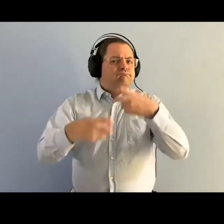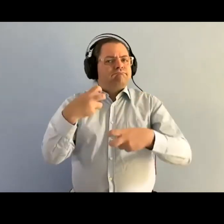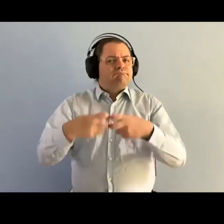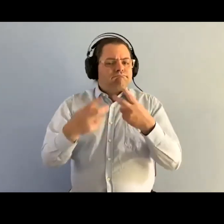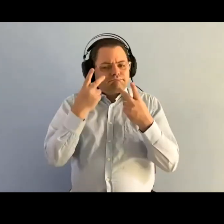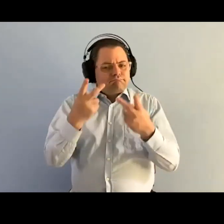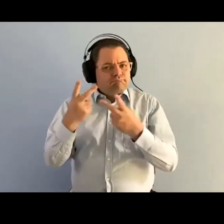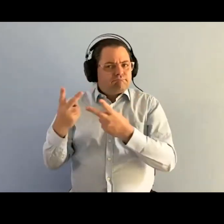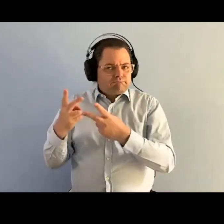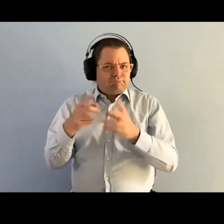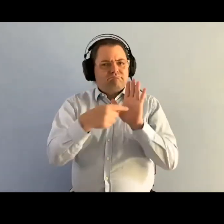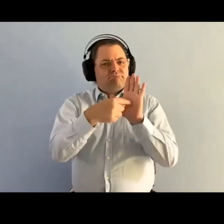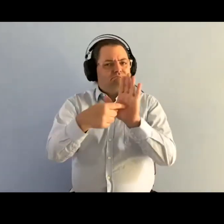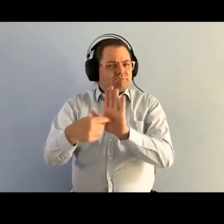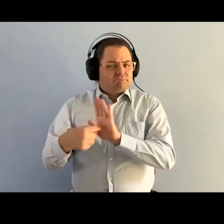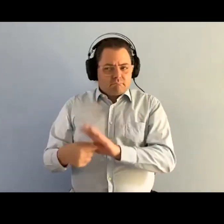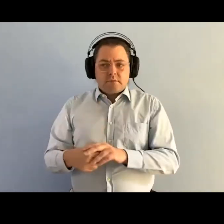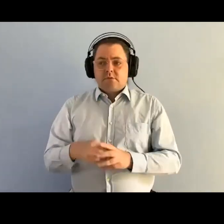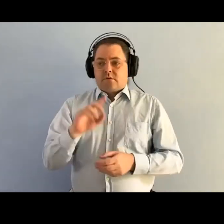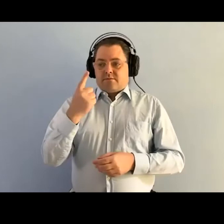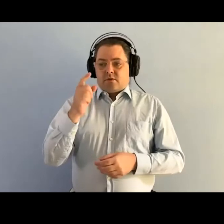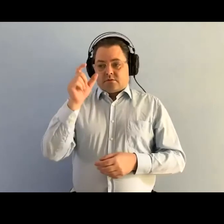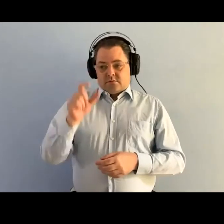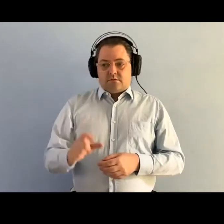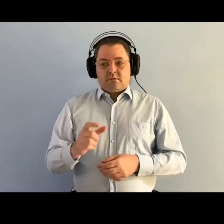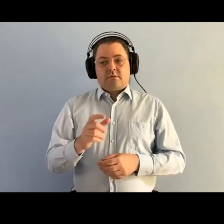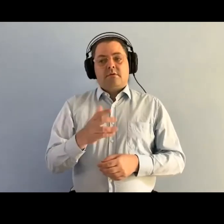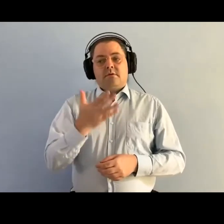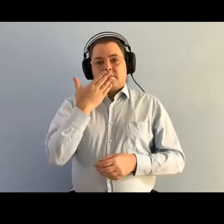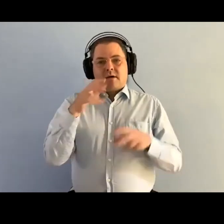with disabilities in the COVID-19 response.